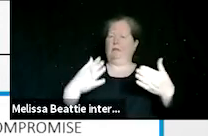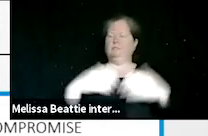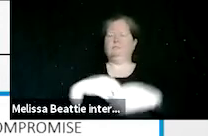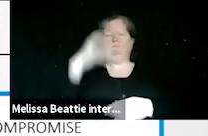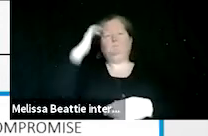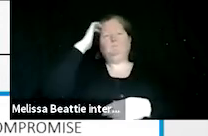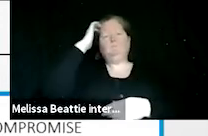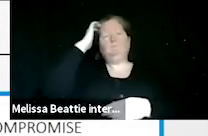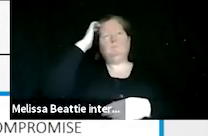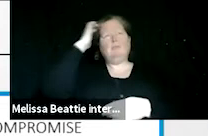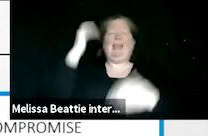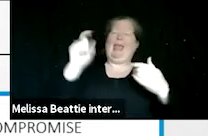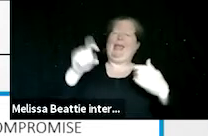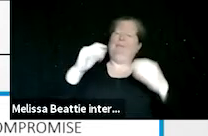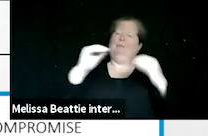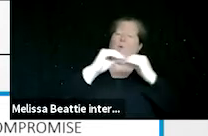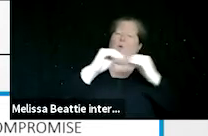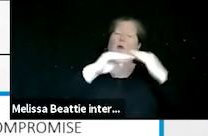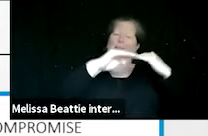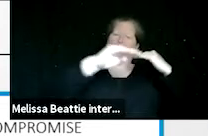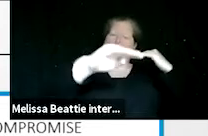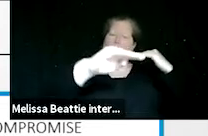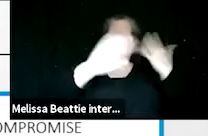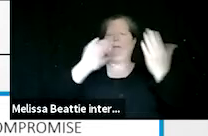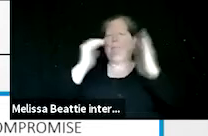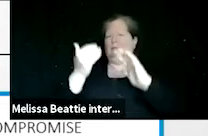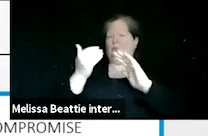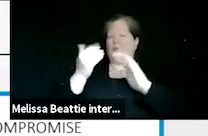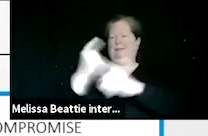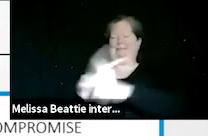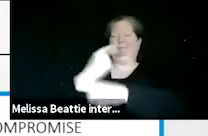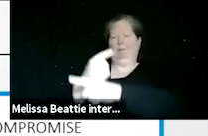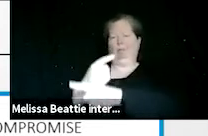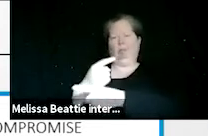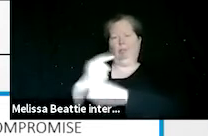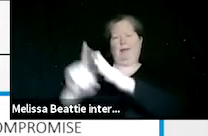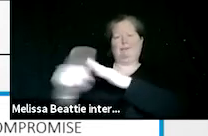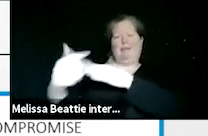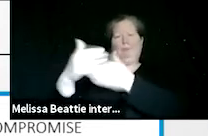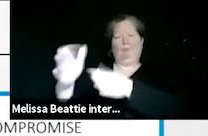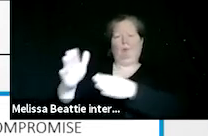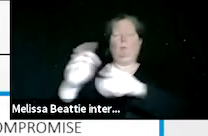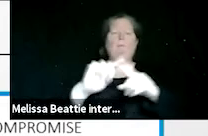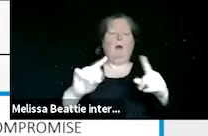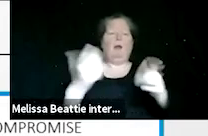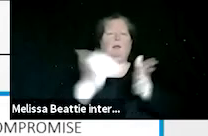bit more linear than a typical escape room because of the way that we had to offer it. Ben Woelk: But again, we put another hundred and 50 students